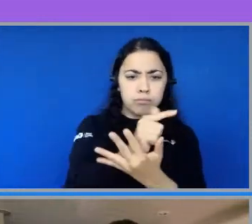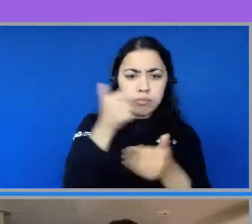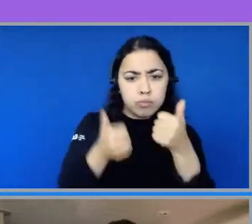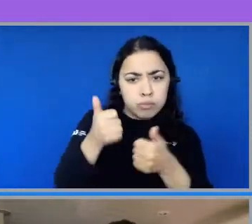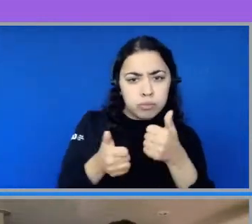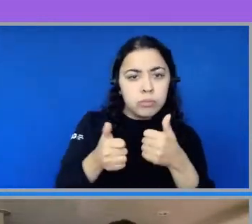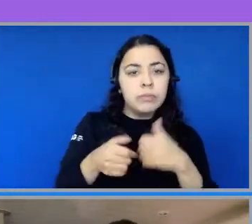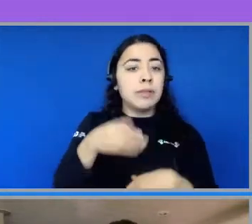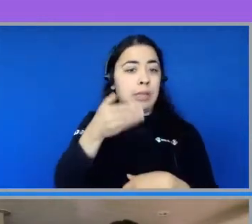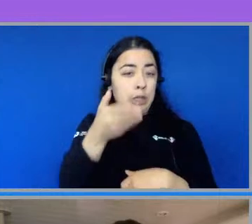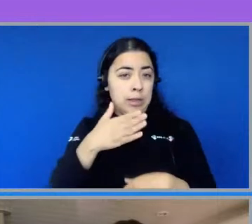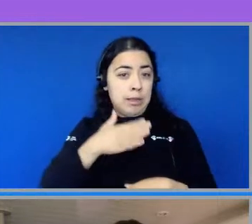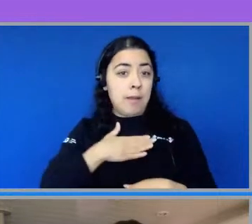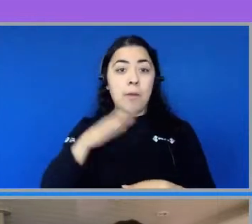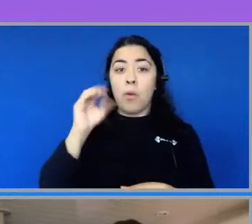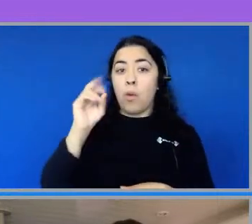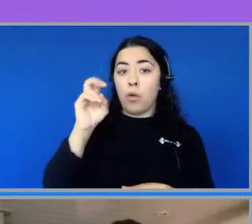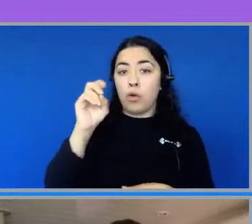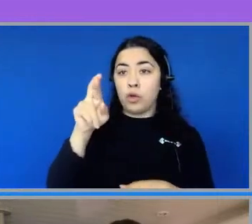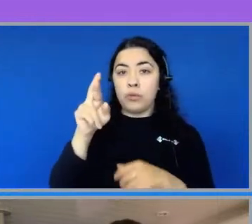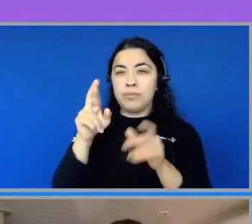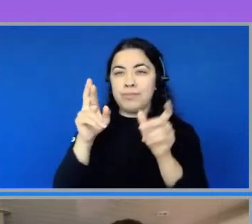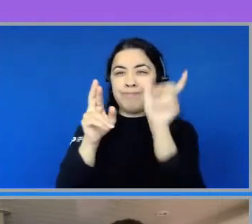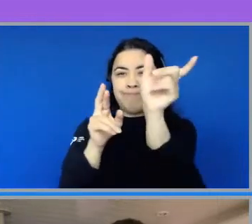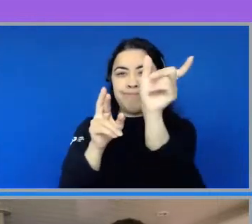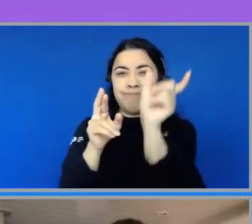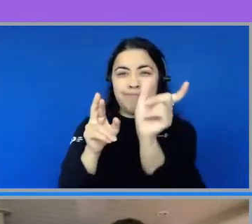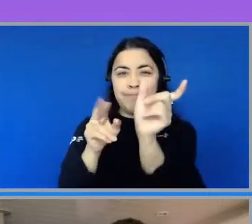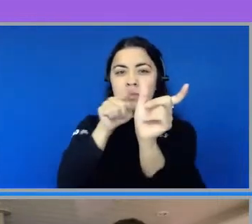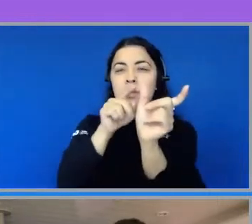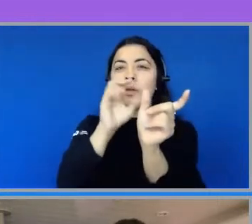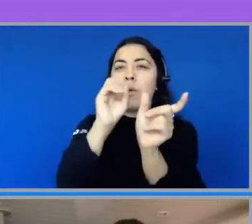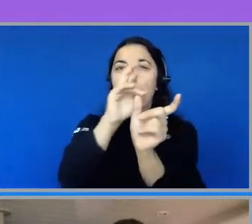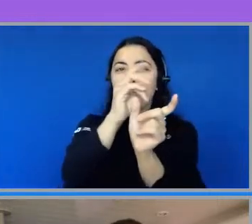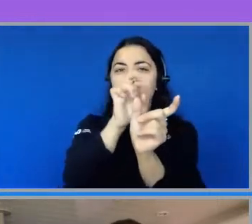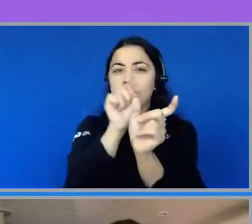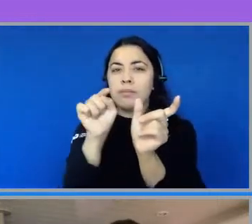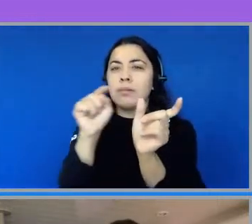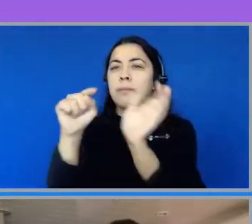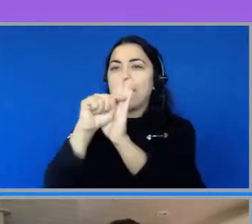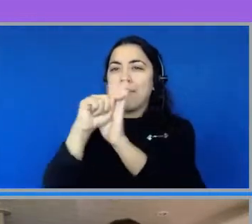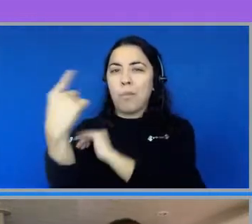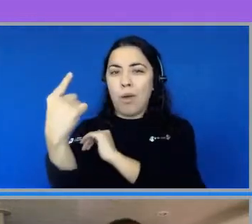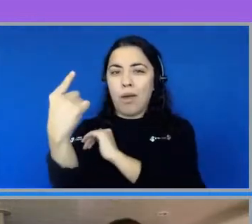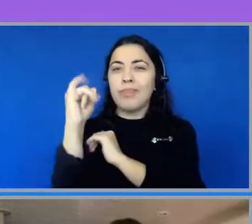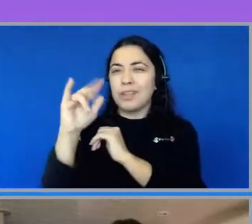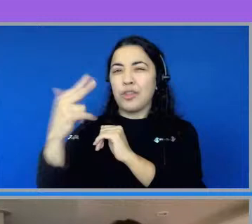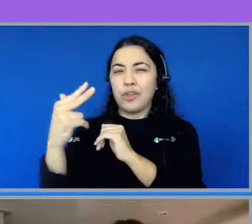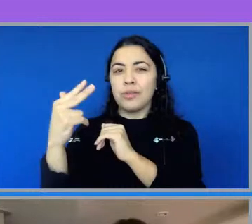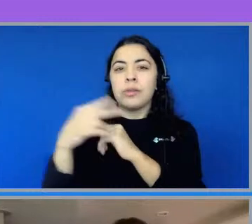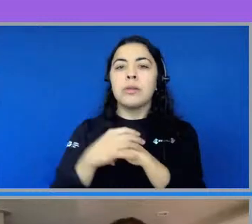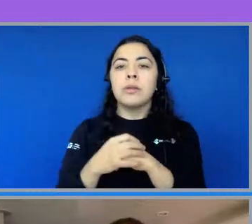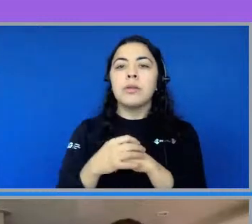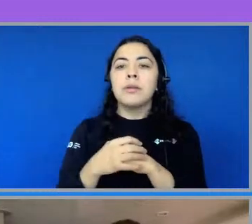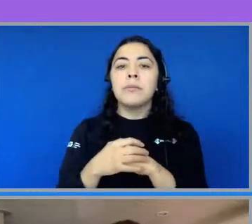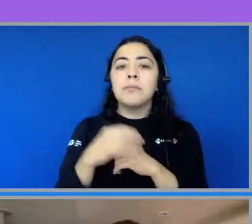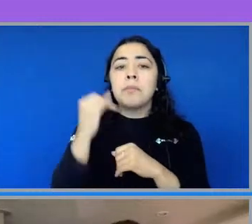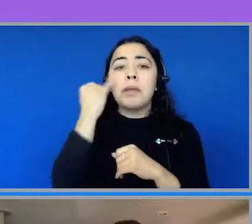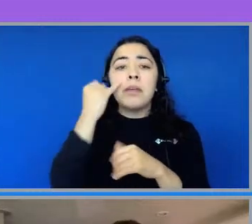here I've set order to minus one on the third item. And if we